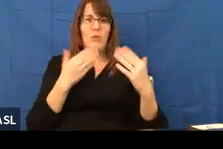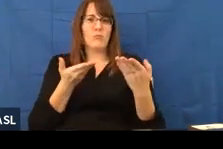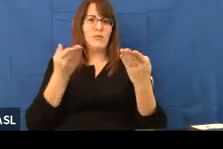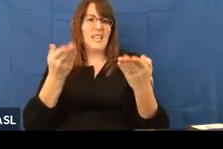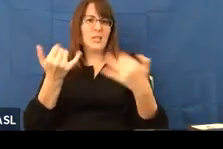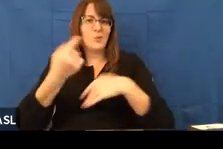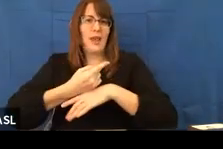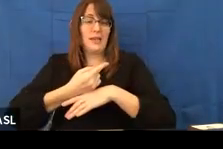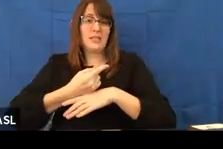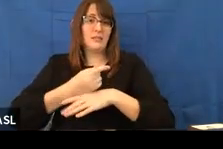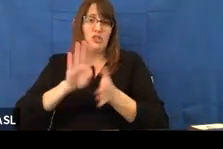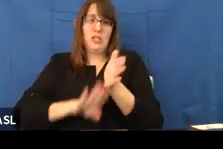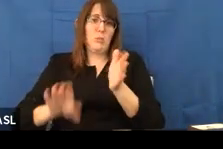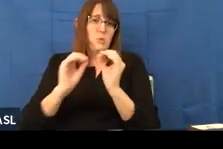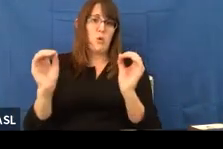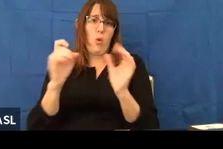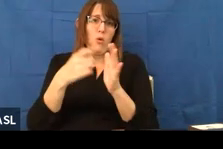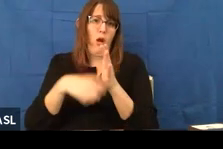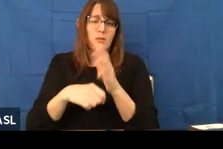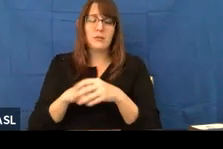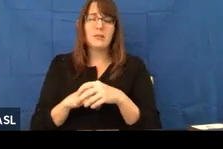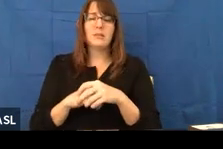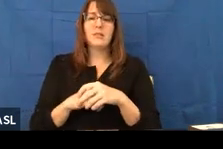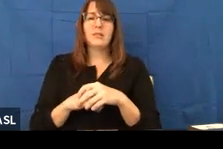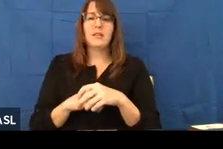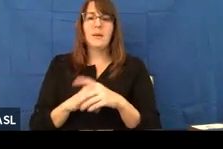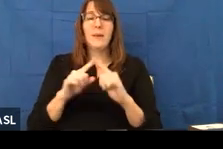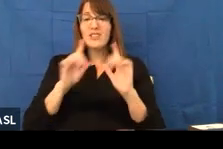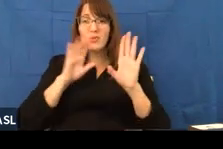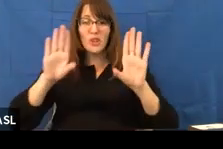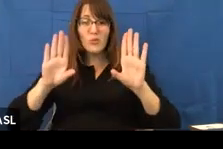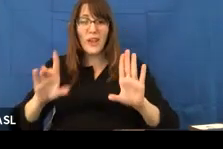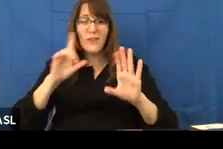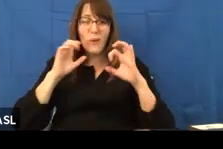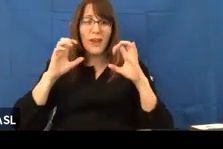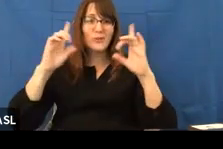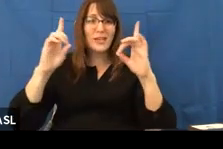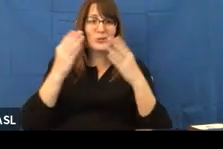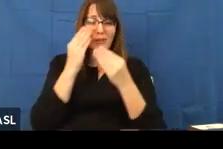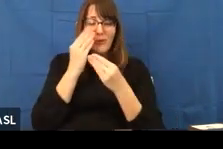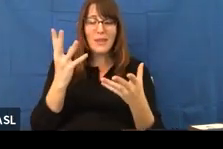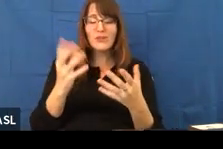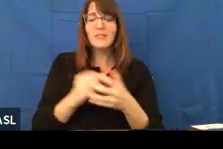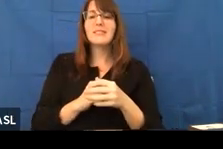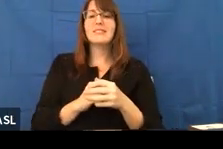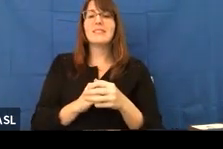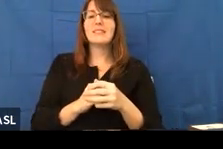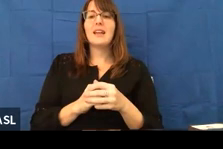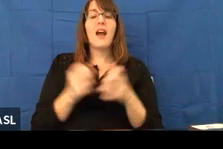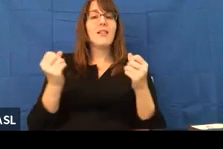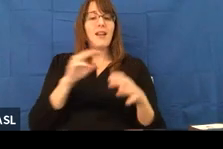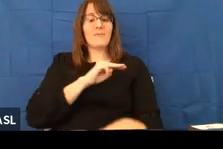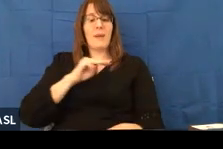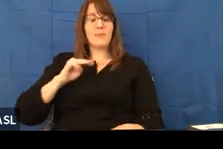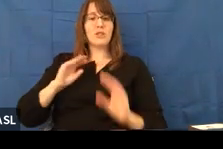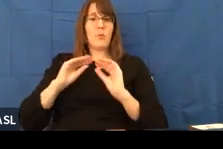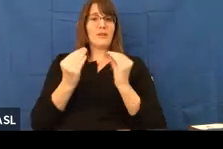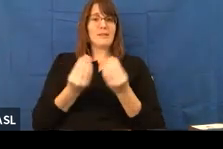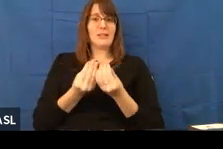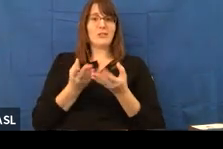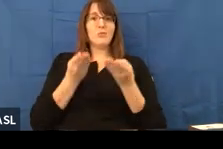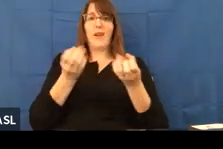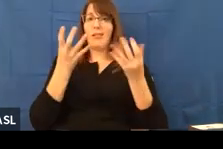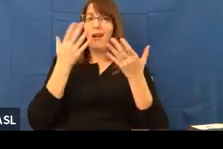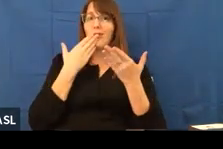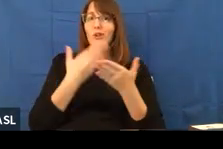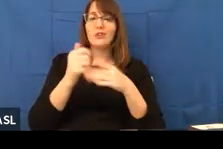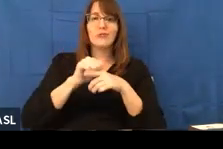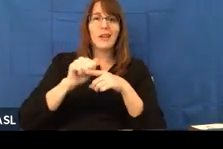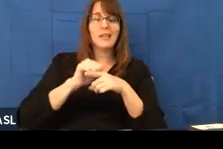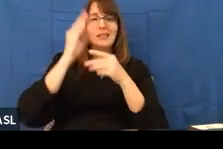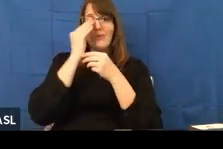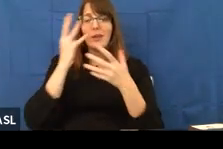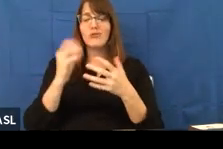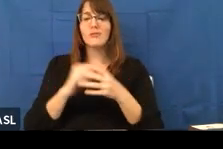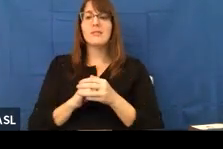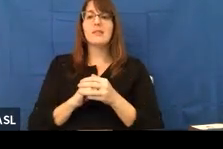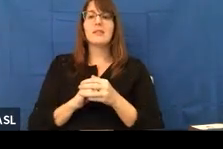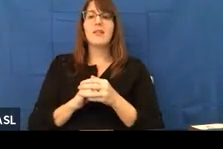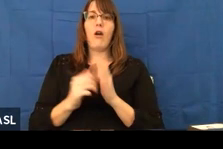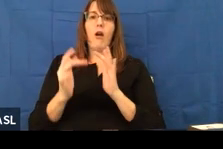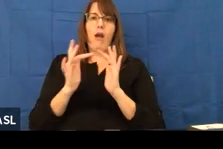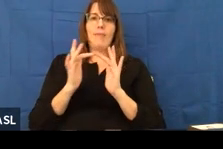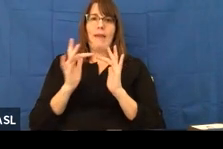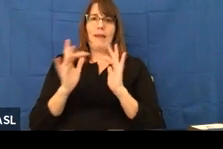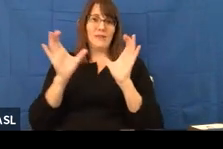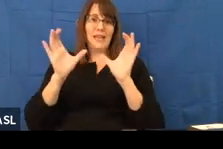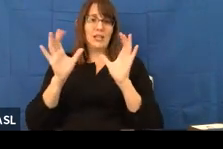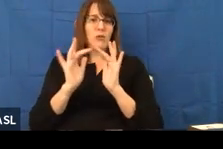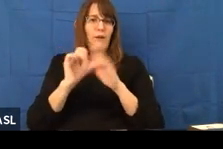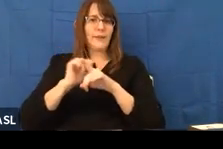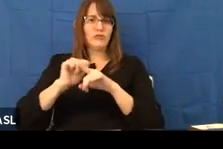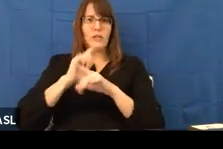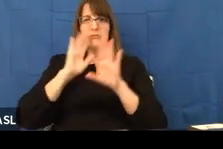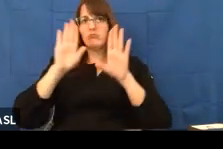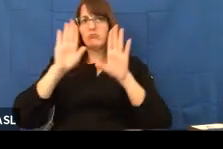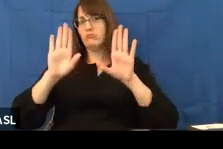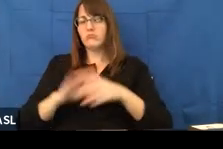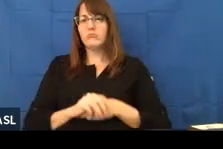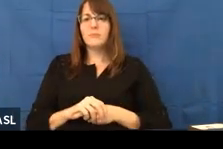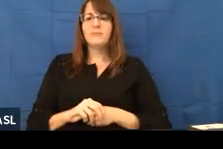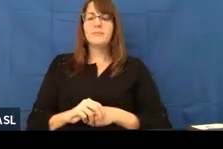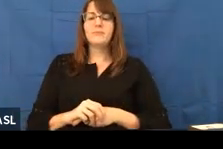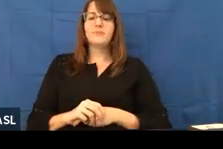Jewyl Alderson Clarke, SDCOE: Again industry websites are not only great for videos, but also for educational content, a lot of membership organizations are also great for that online certifications and training are always a plus. When we can do that environment. Now when I go to learn